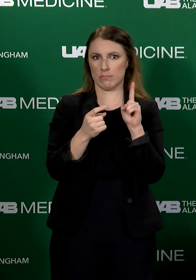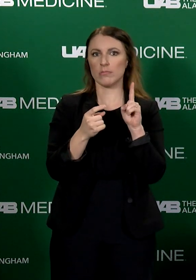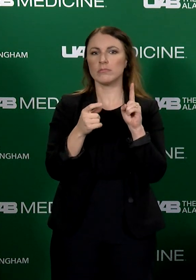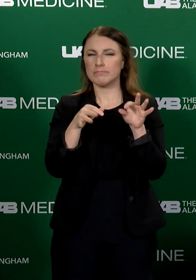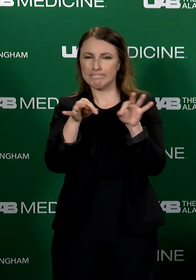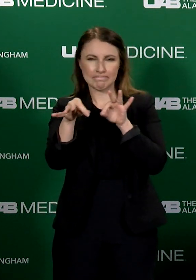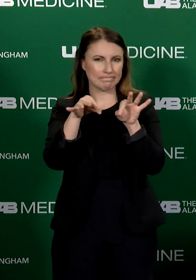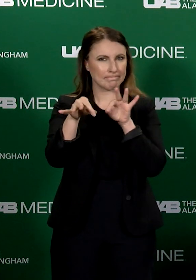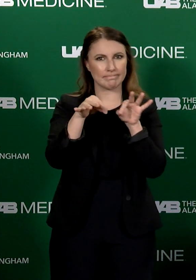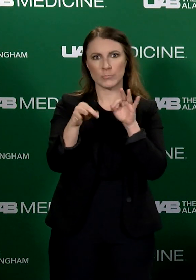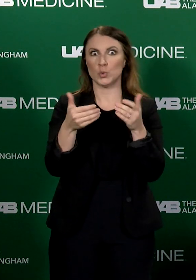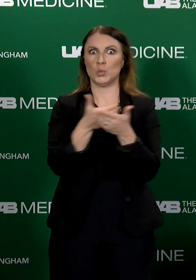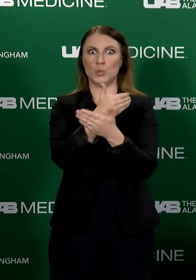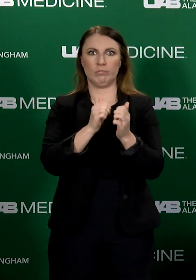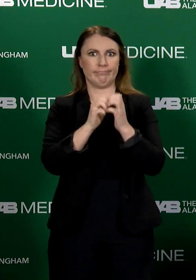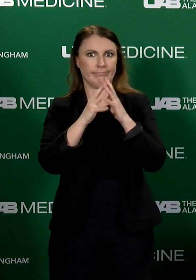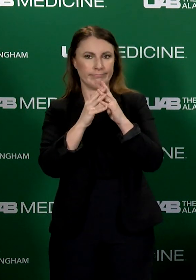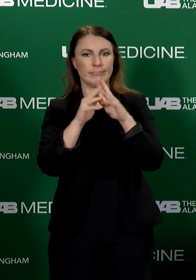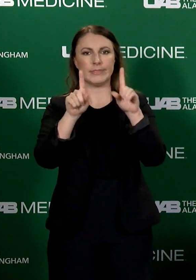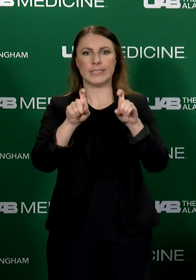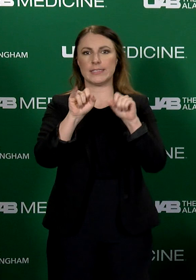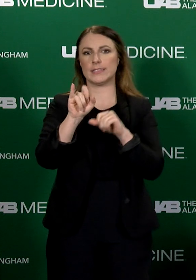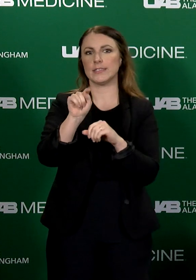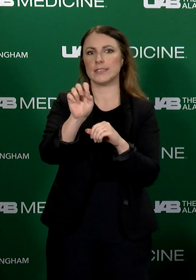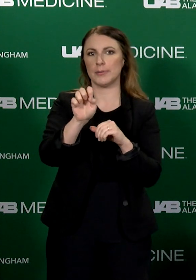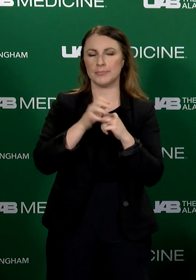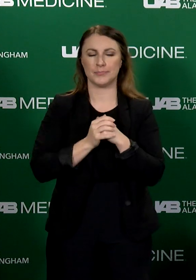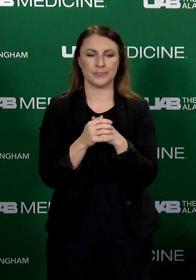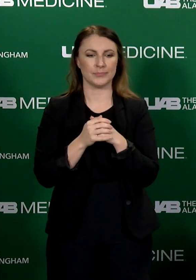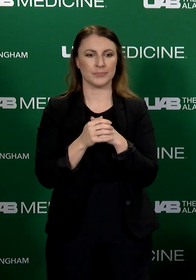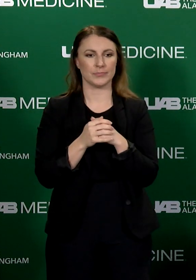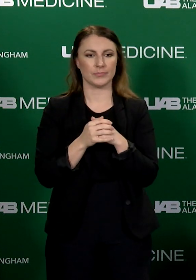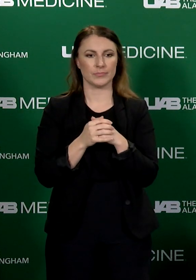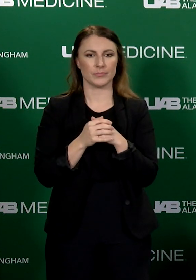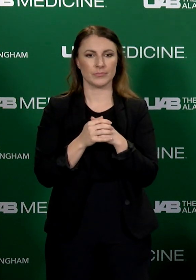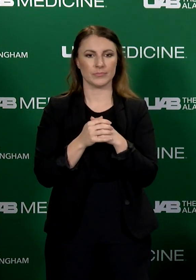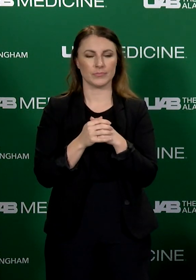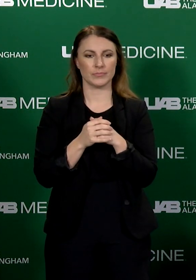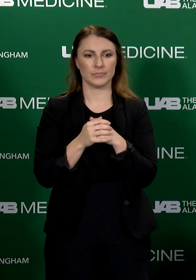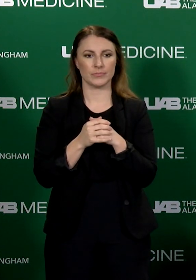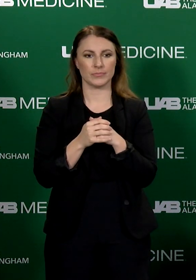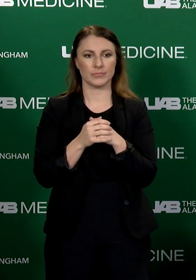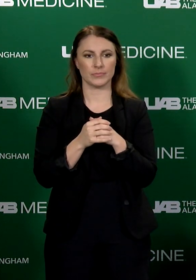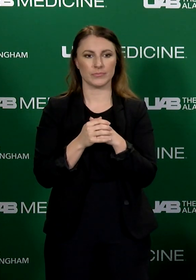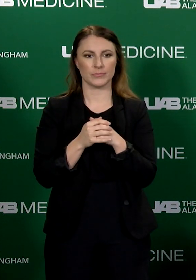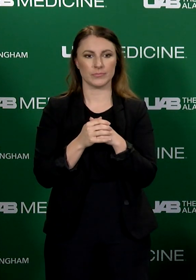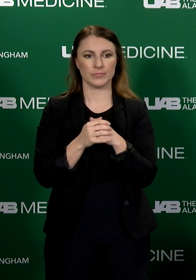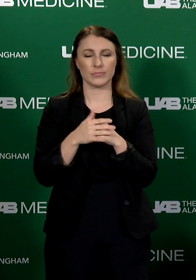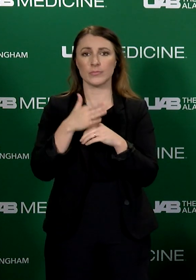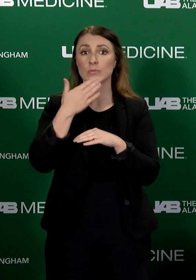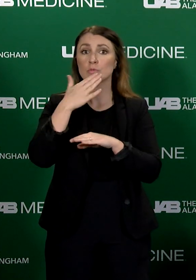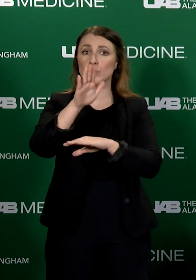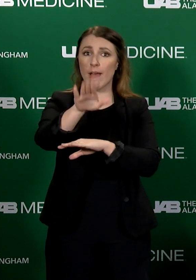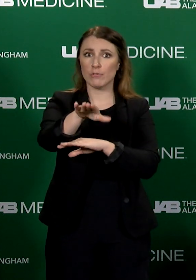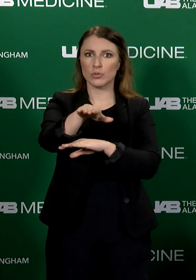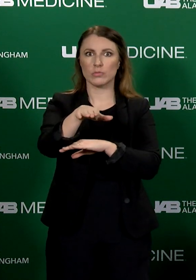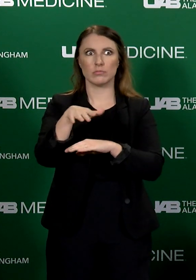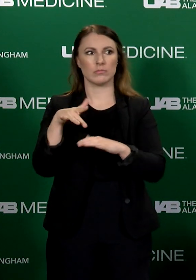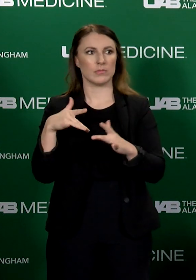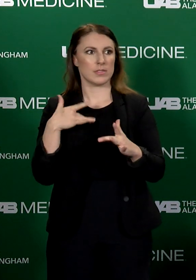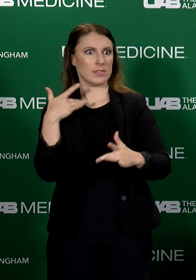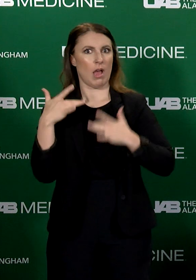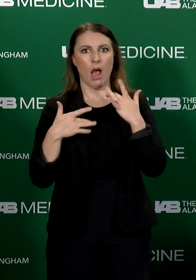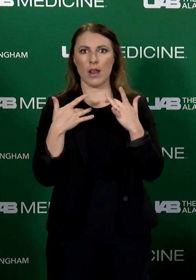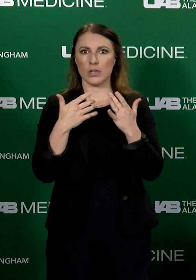site good afternoon I'm really excited to have this new test site come on line